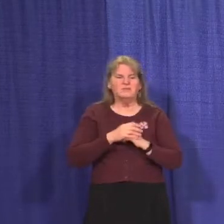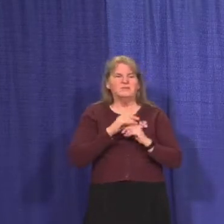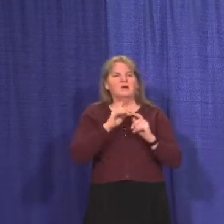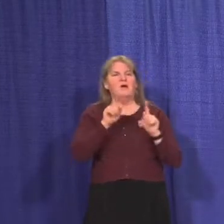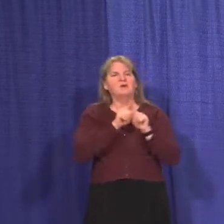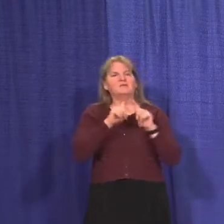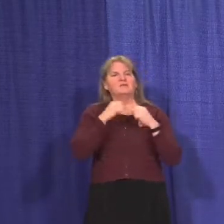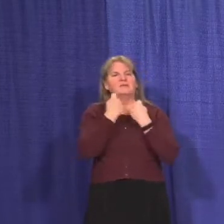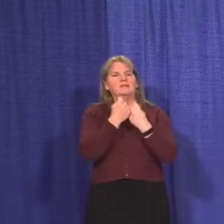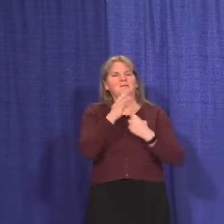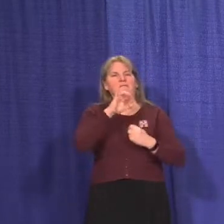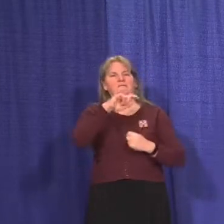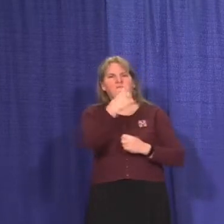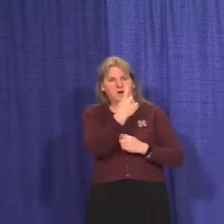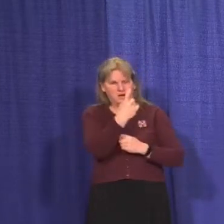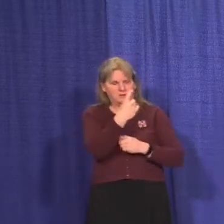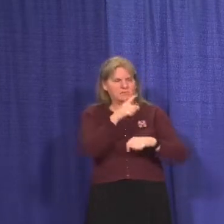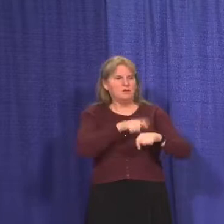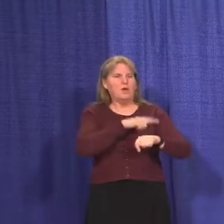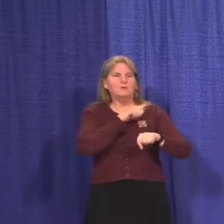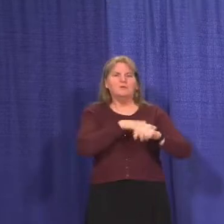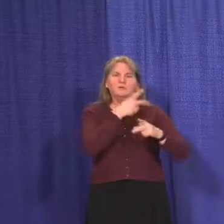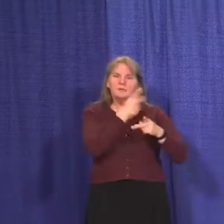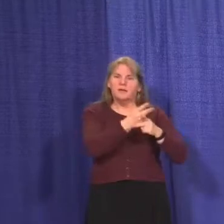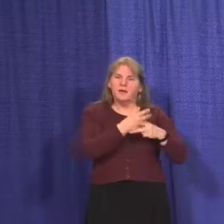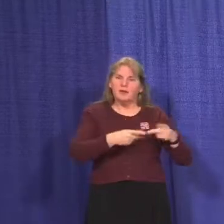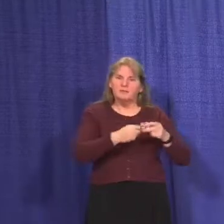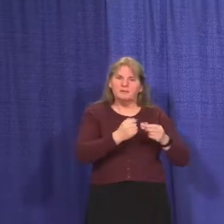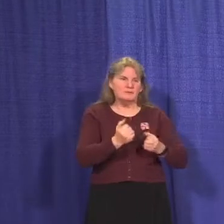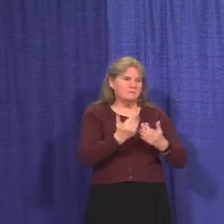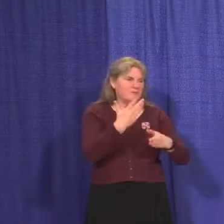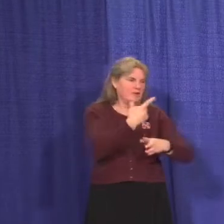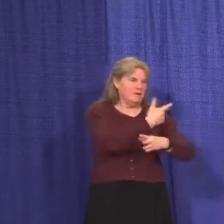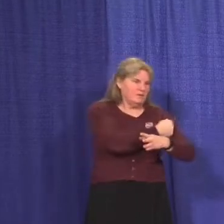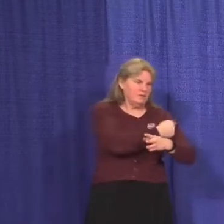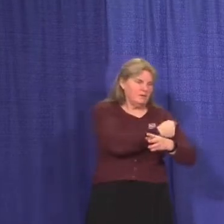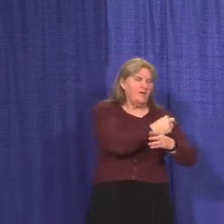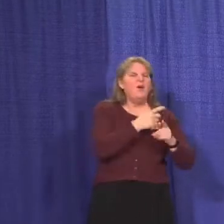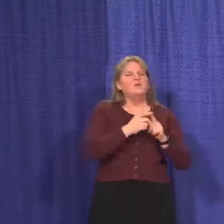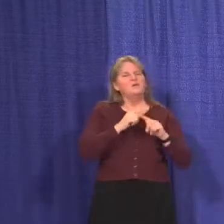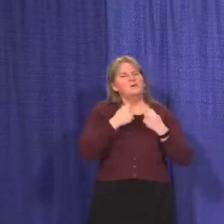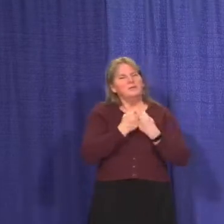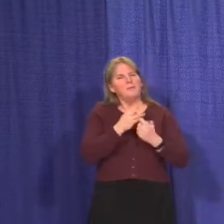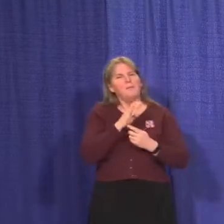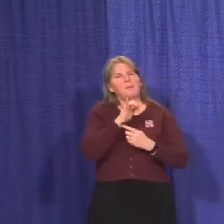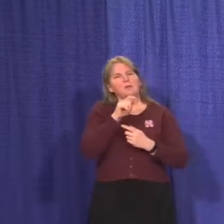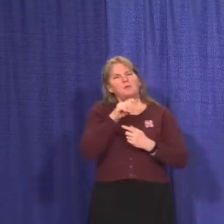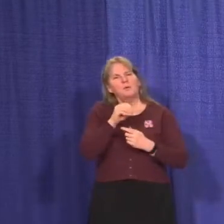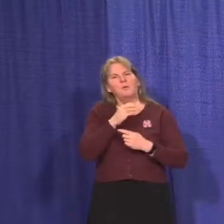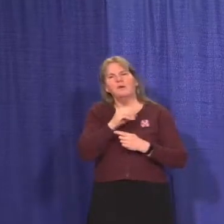long term care immunization as well as team Balto and Togo.